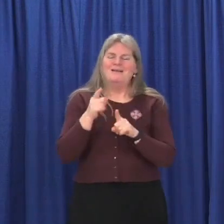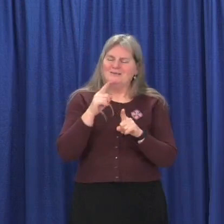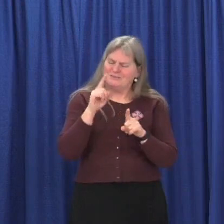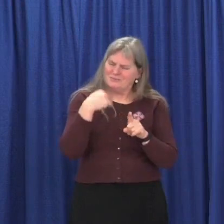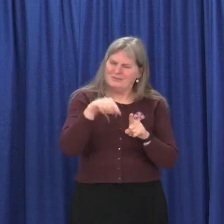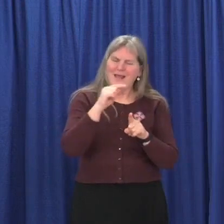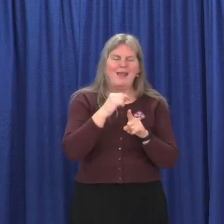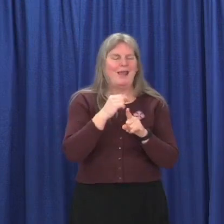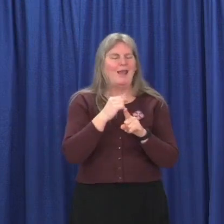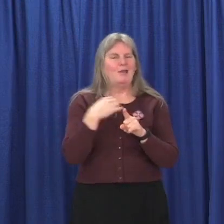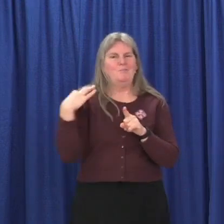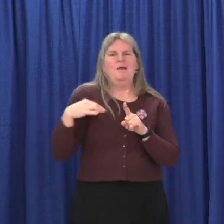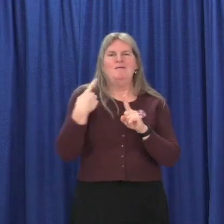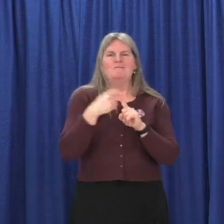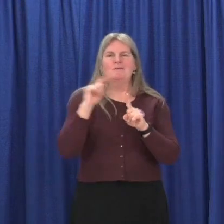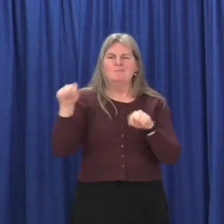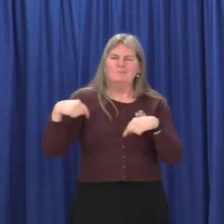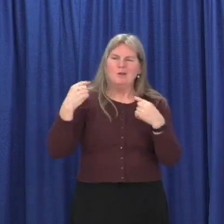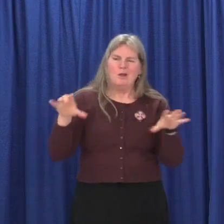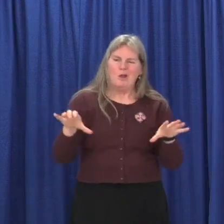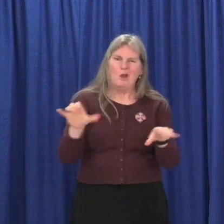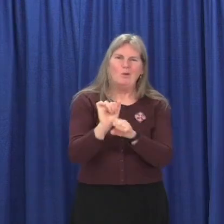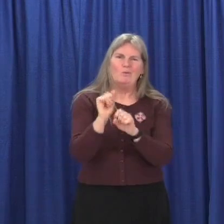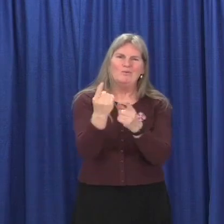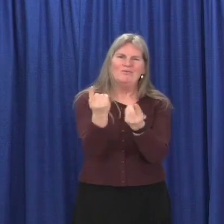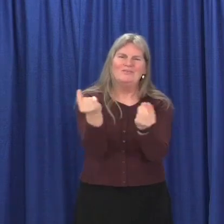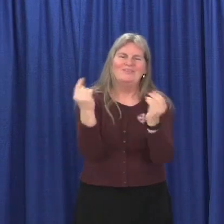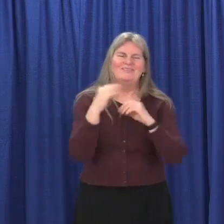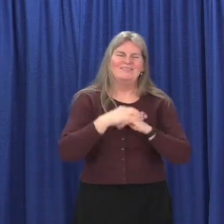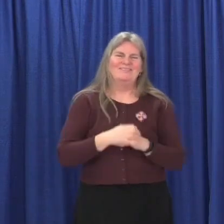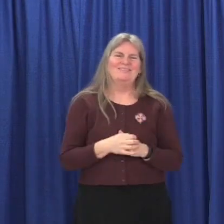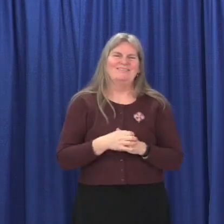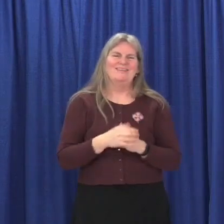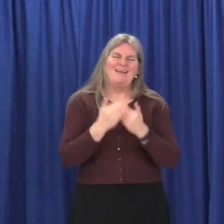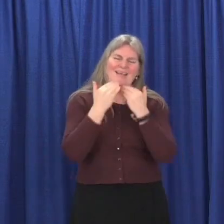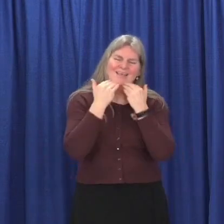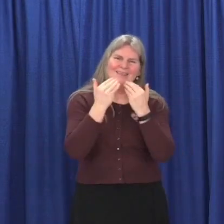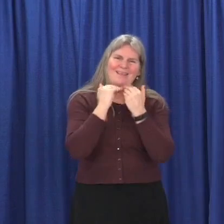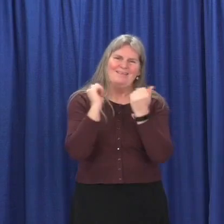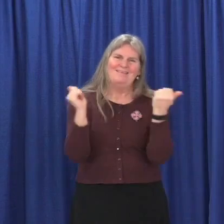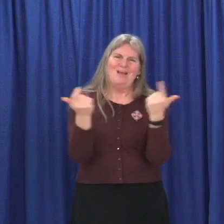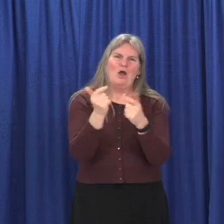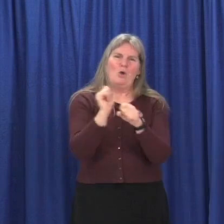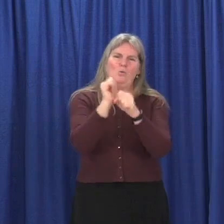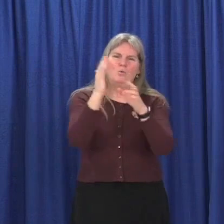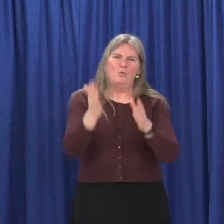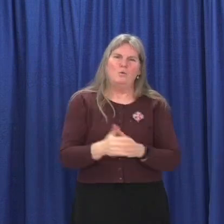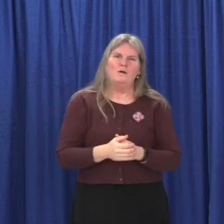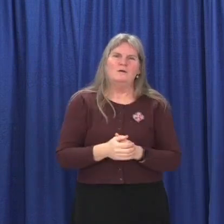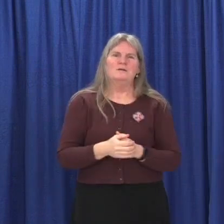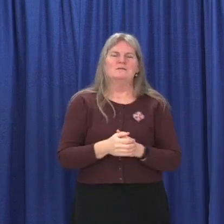been through. I want to again thank all the workers who have contributed to this, including communications